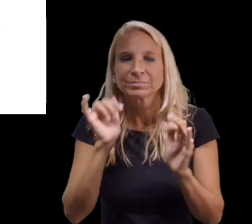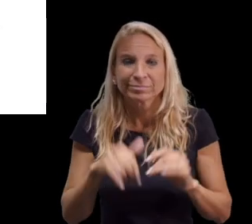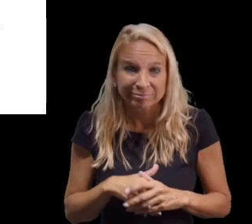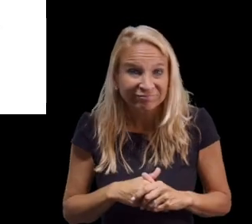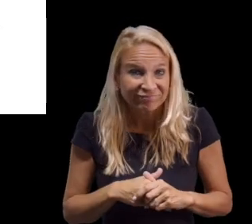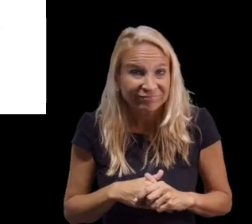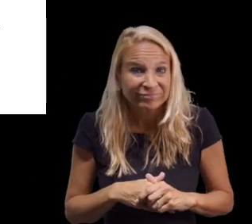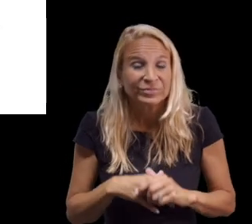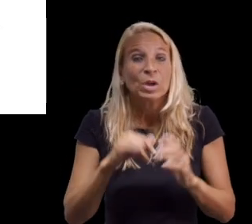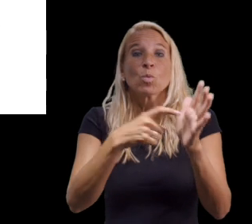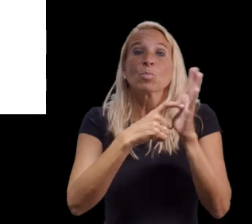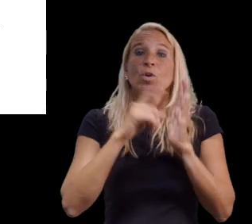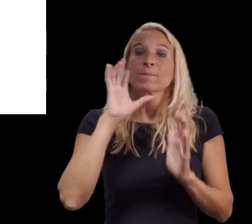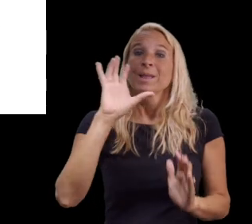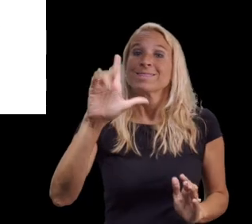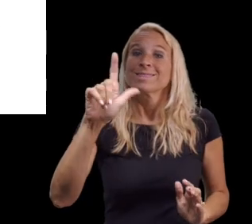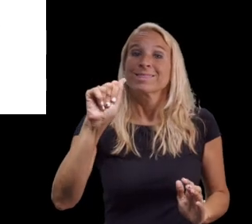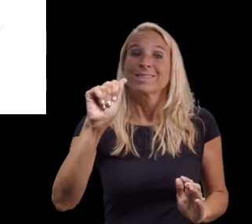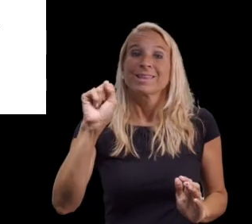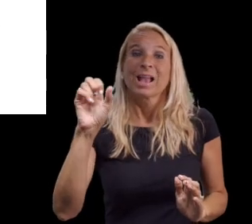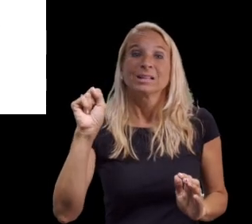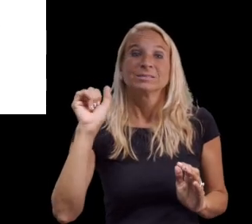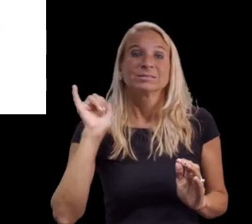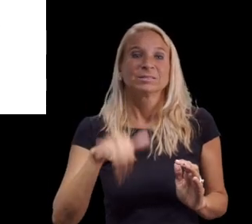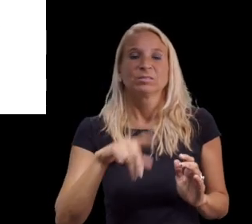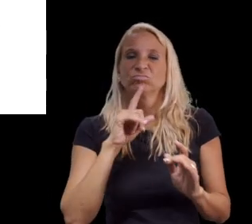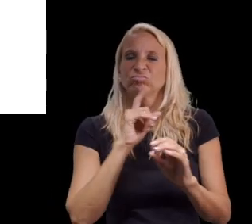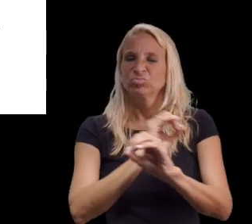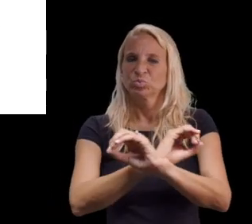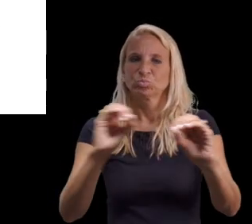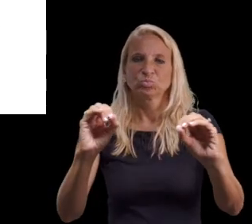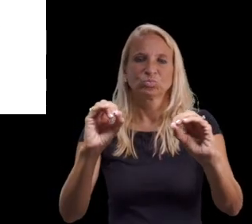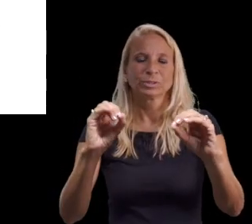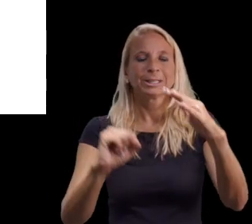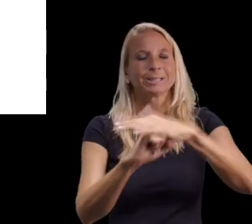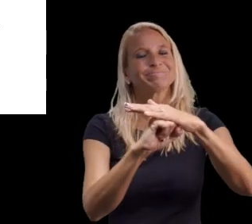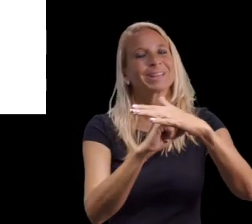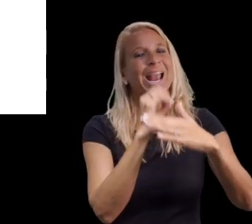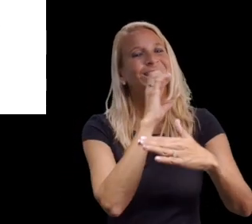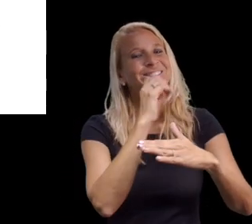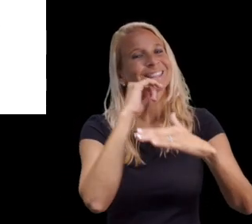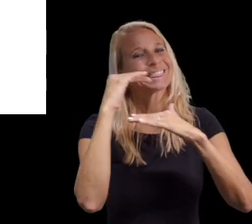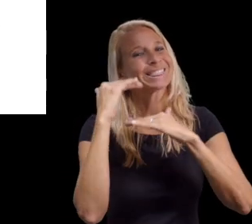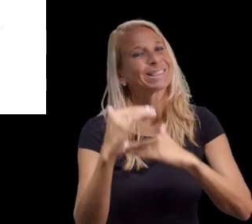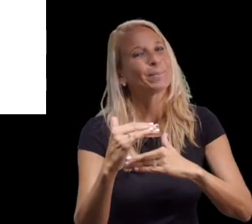The requirements for the CLASS waiver are that there are no age limit to receive services,